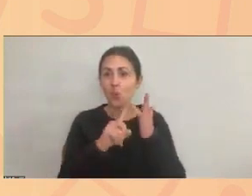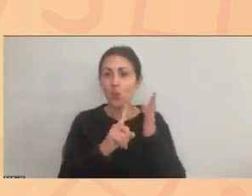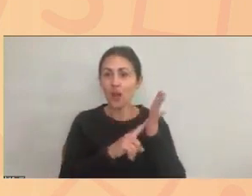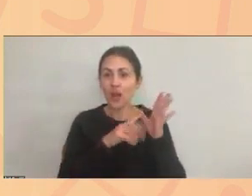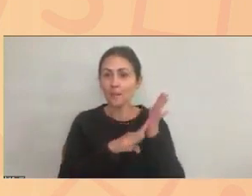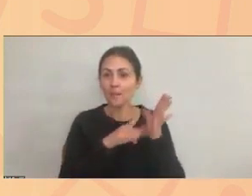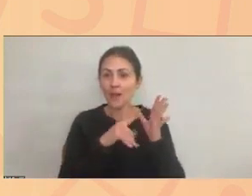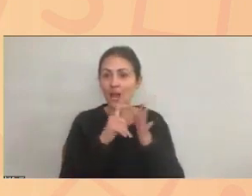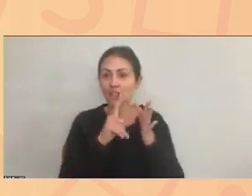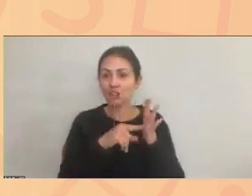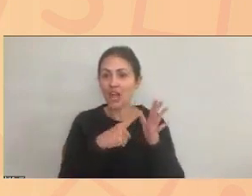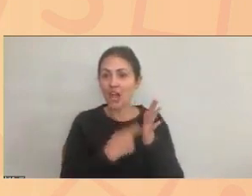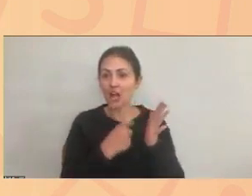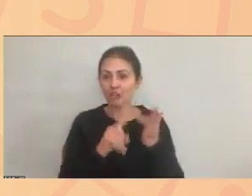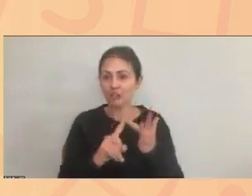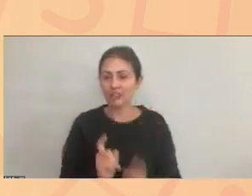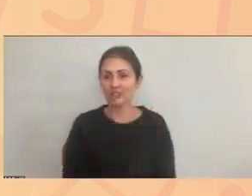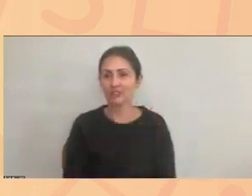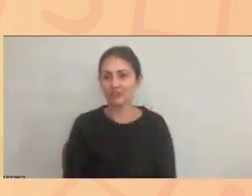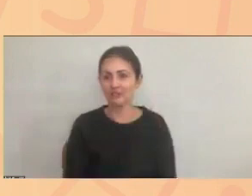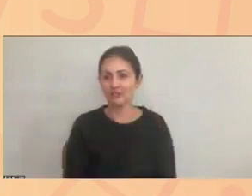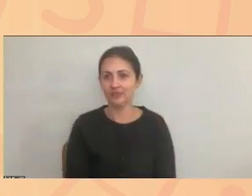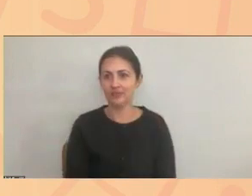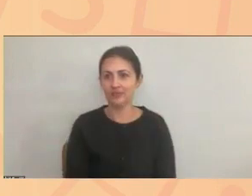(SINGS FOREIGN LANGUAGE)